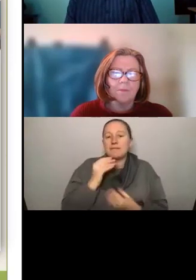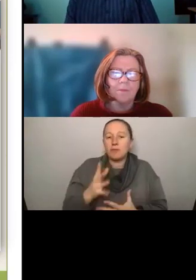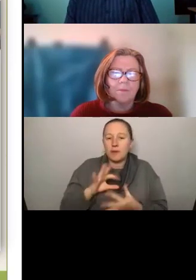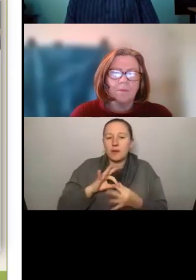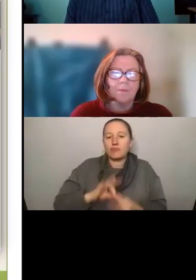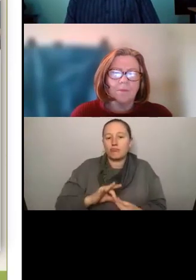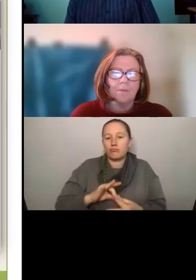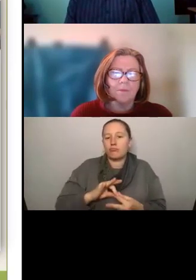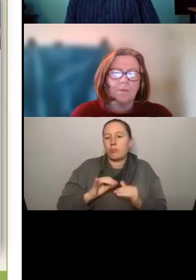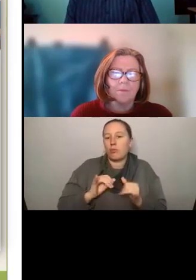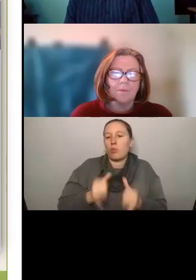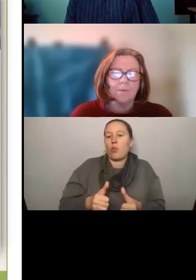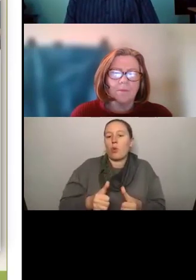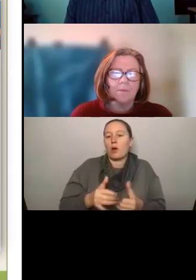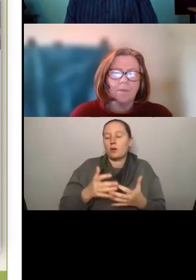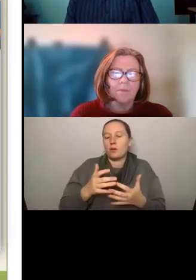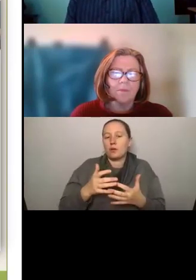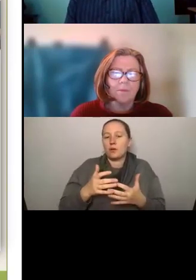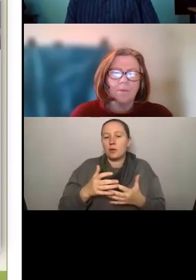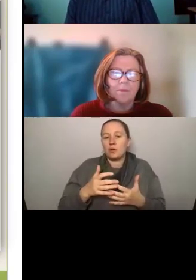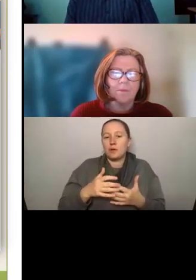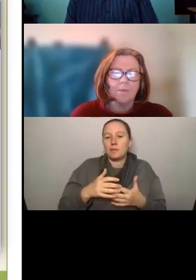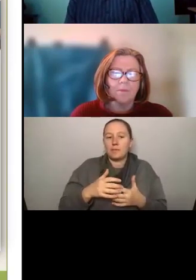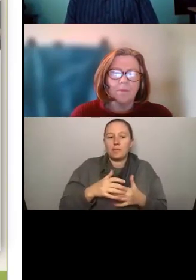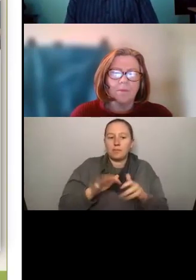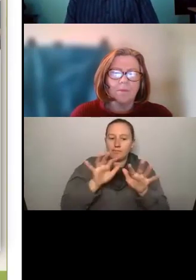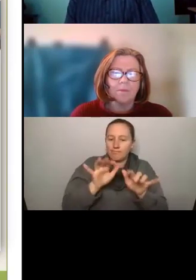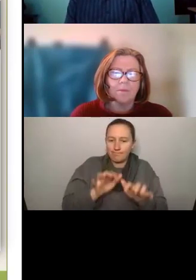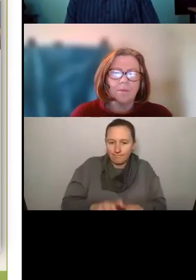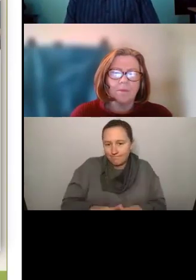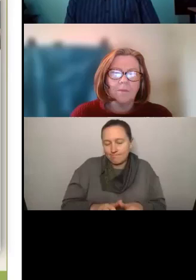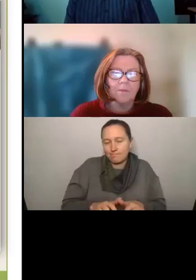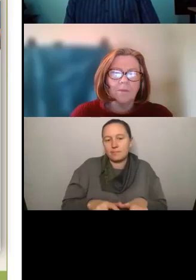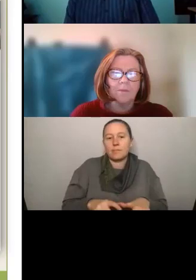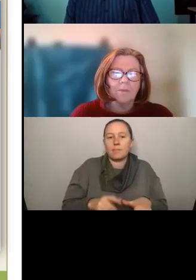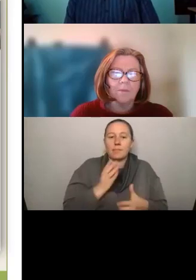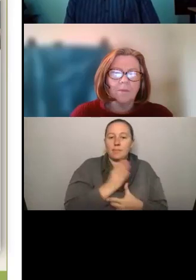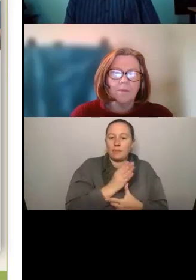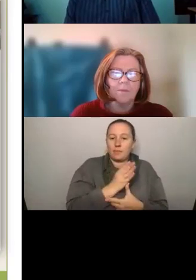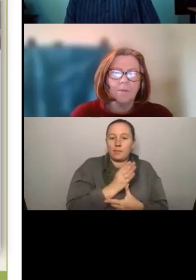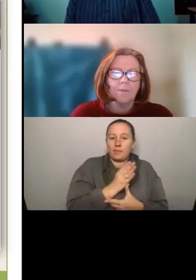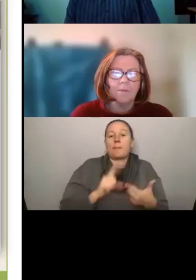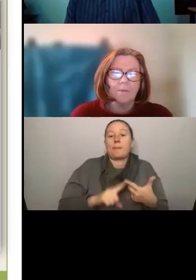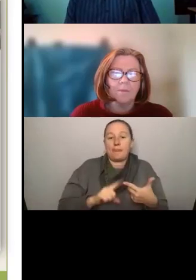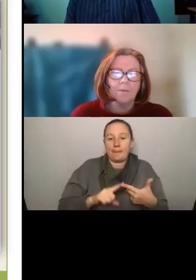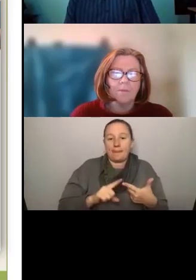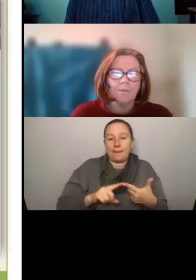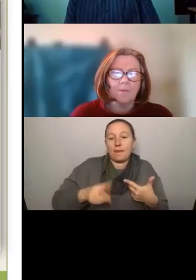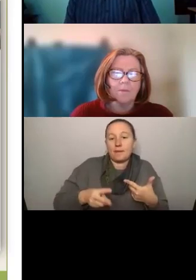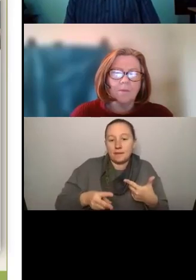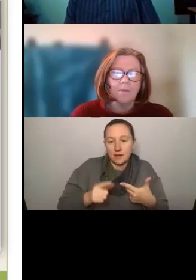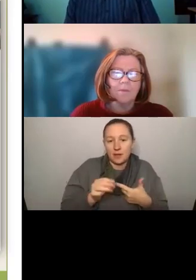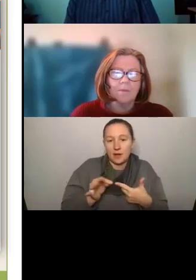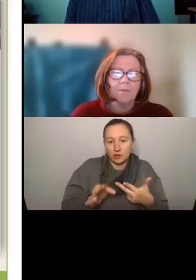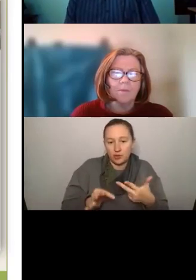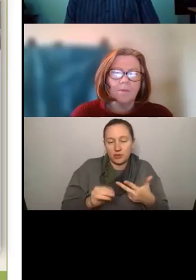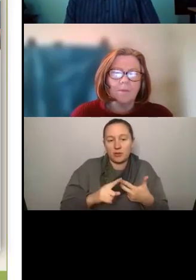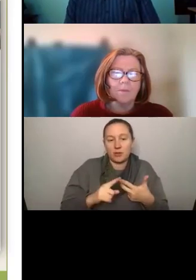and it will come up and start to fill out some of the information. You can use an ASSIST